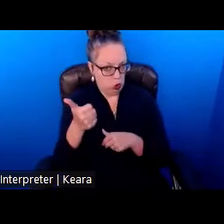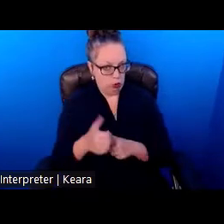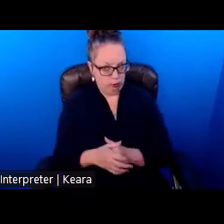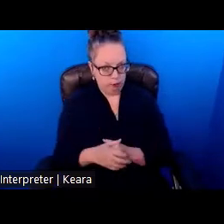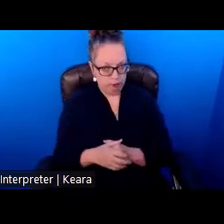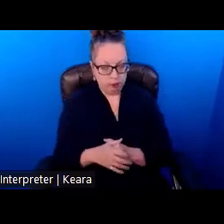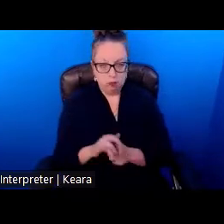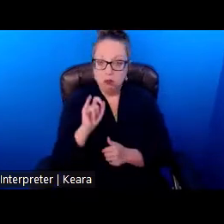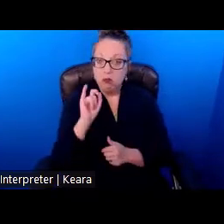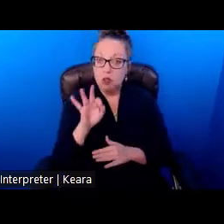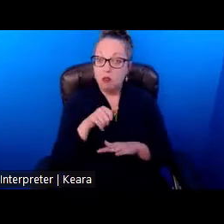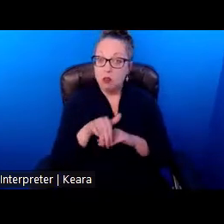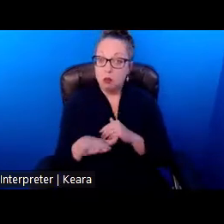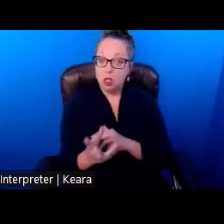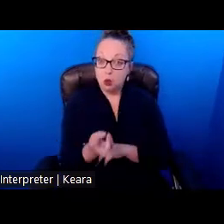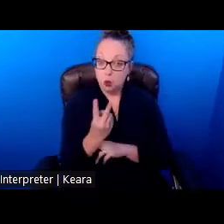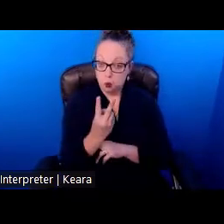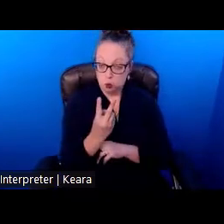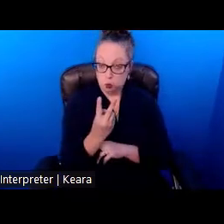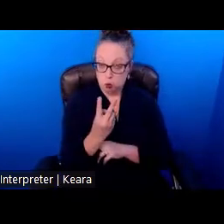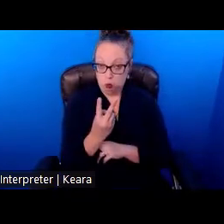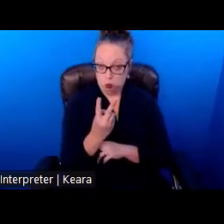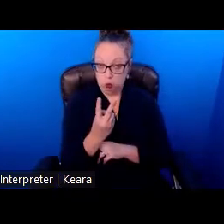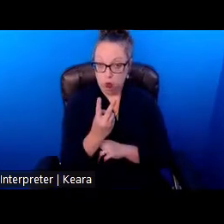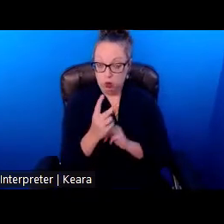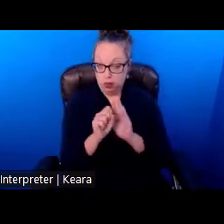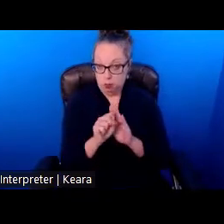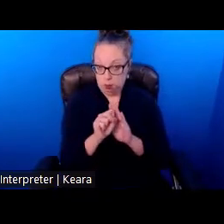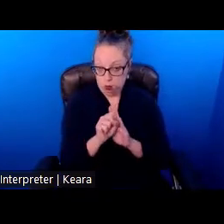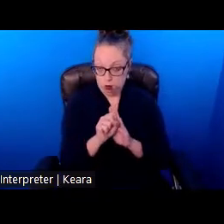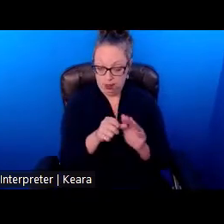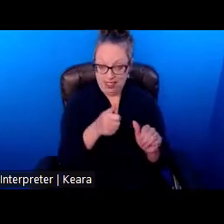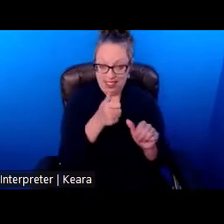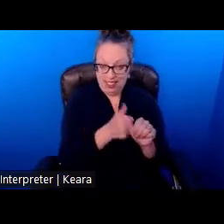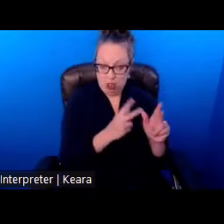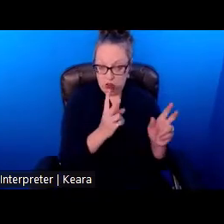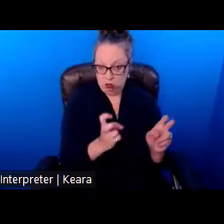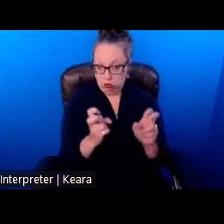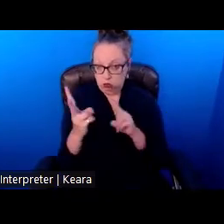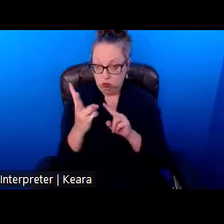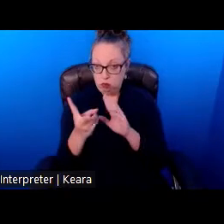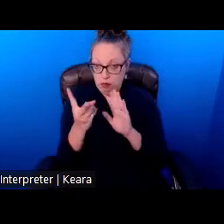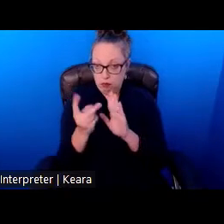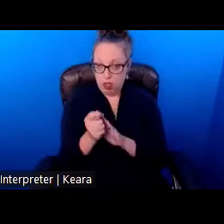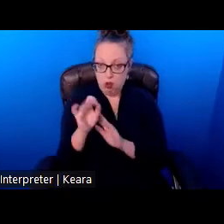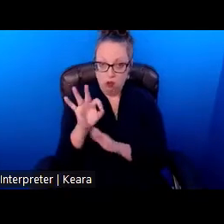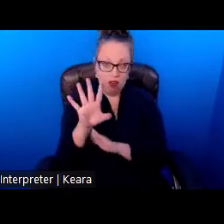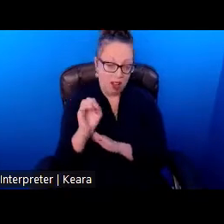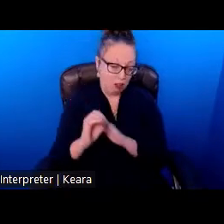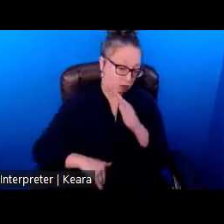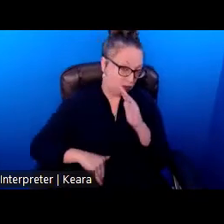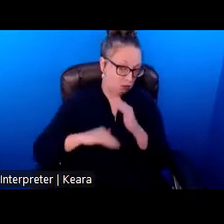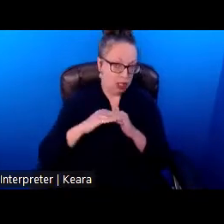If submitting TWO (2) work samples, each uploaded video file has a maximum time limit of 5 minutes